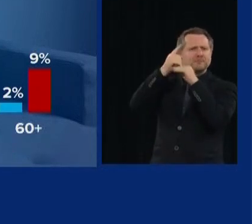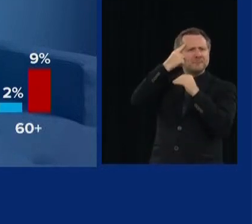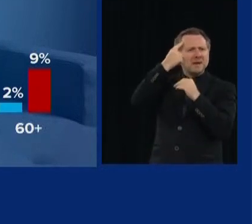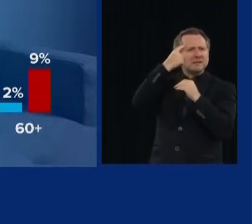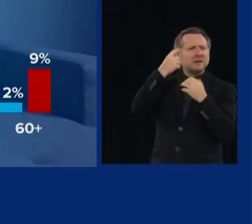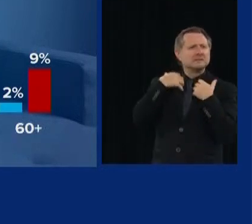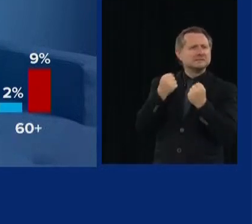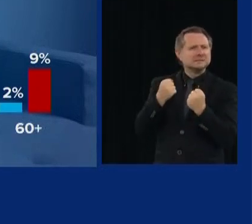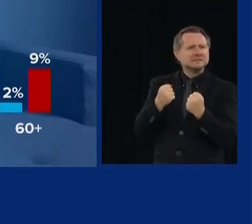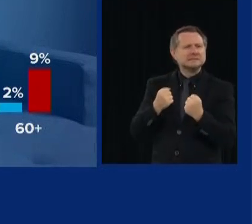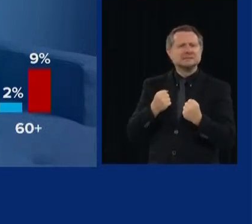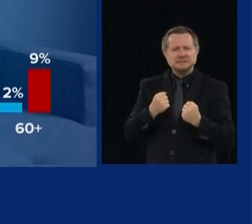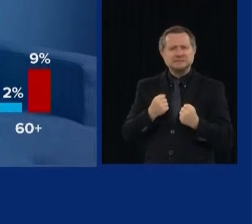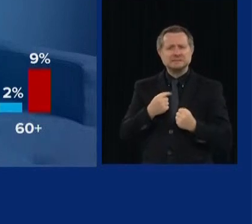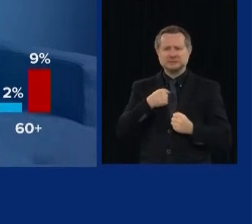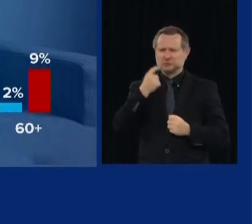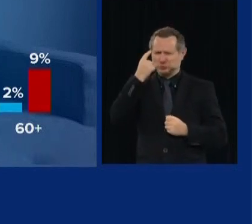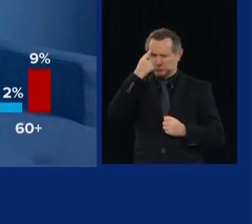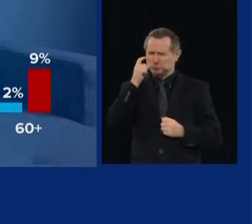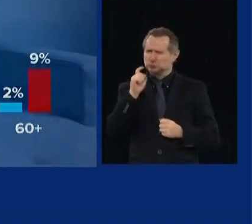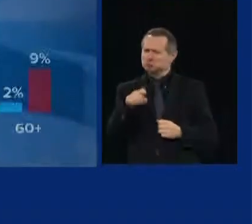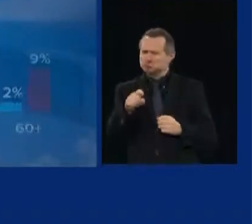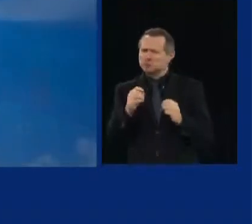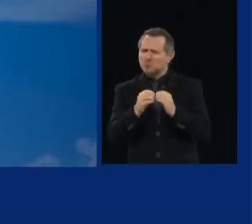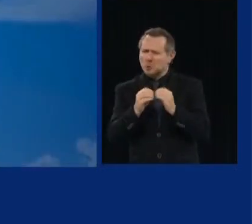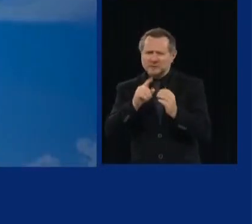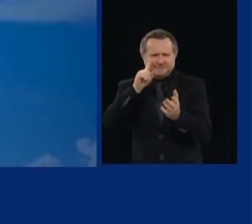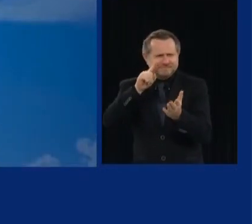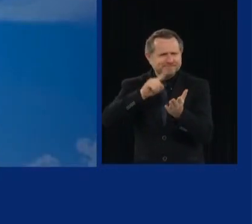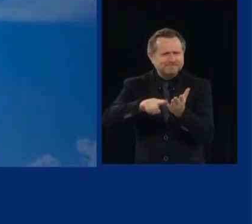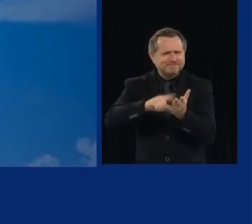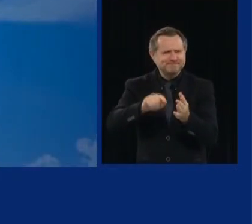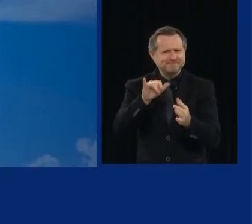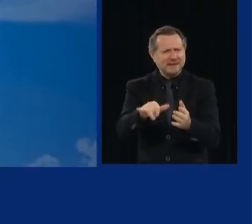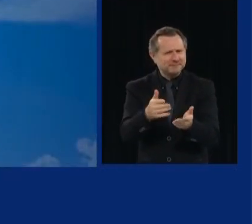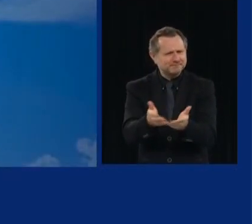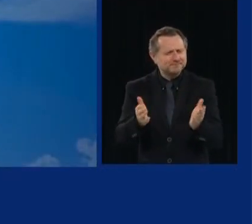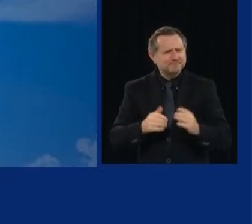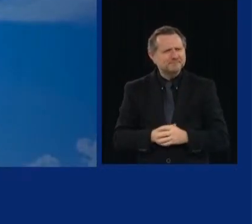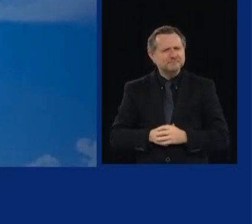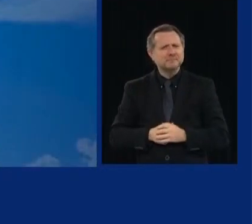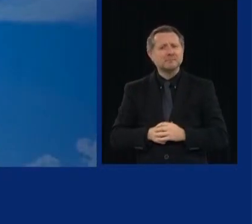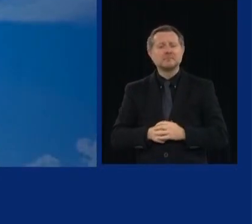WHAT IT'S EVER BEEN. AND THIS IS SOMETHING THAT I